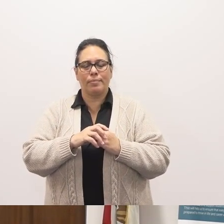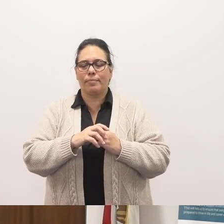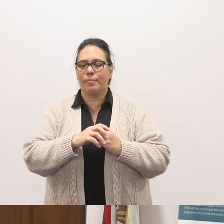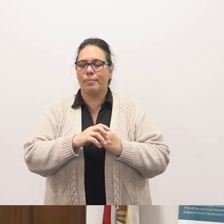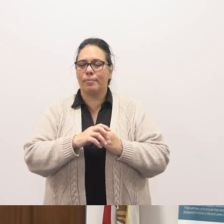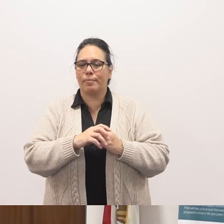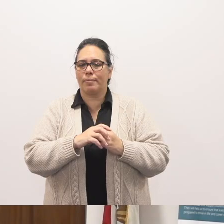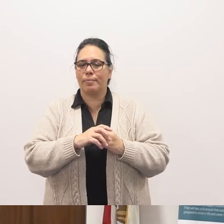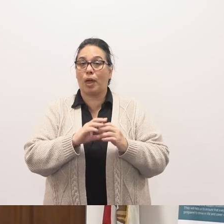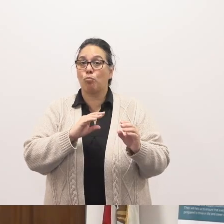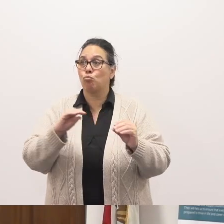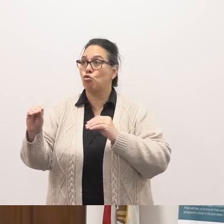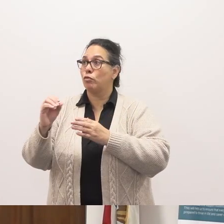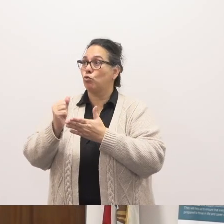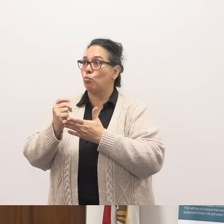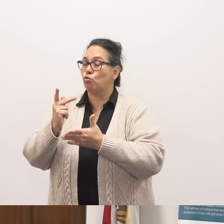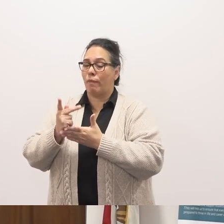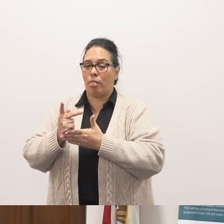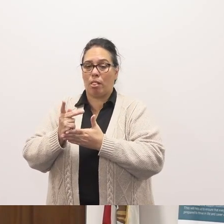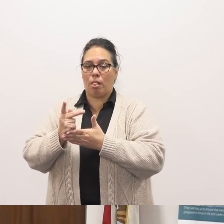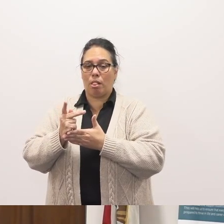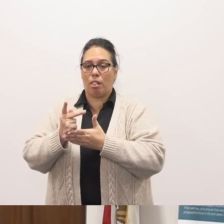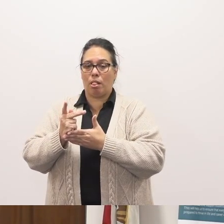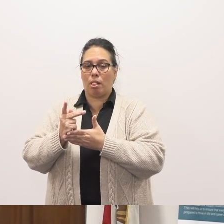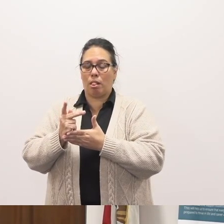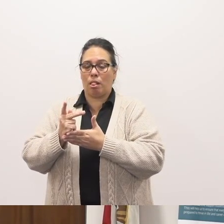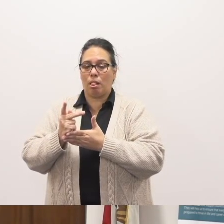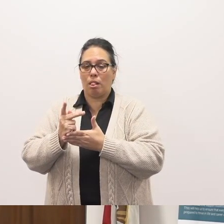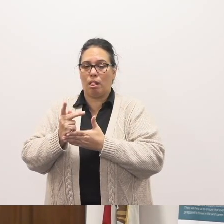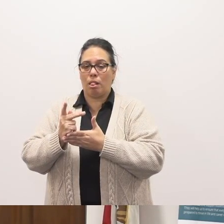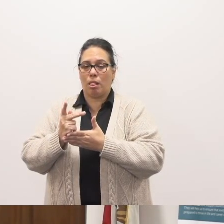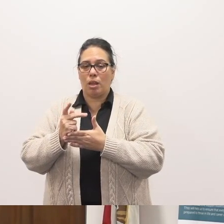Move to approve. We need a second.